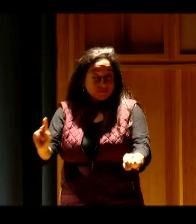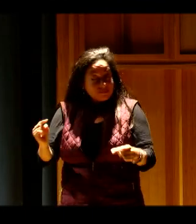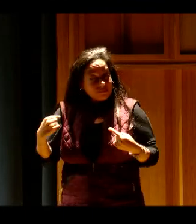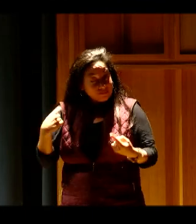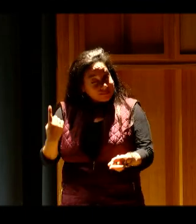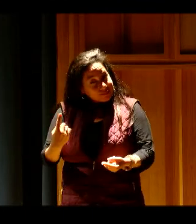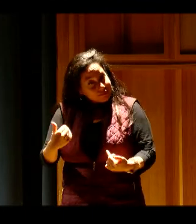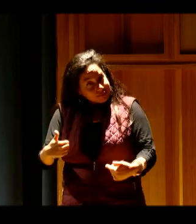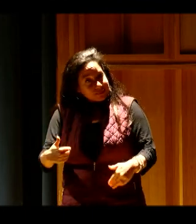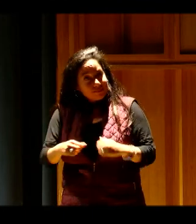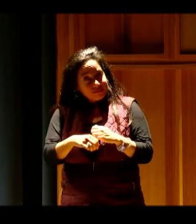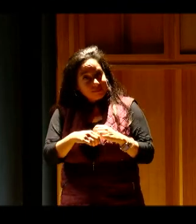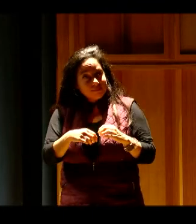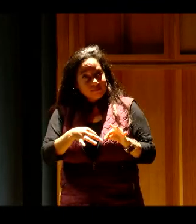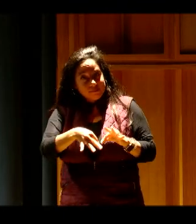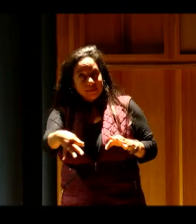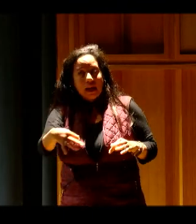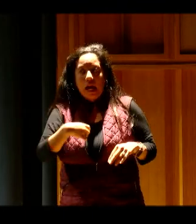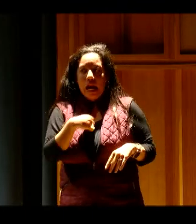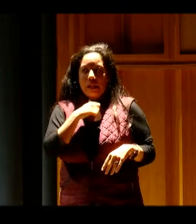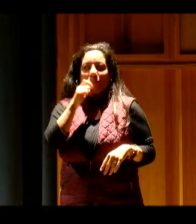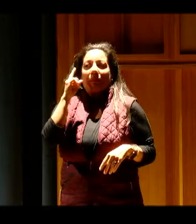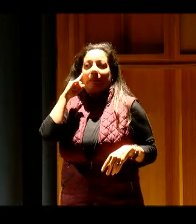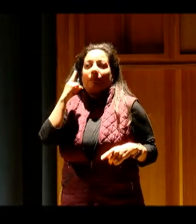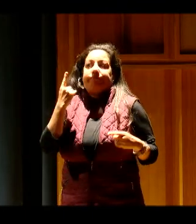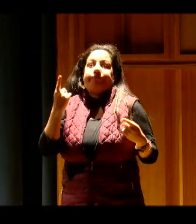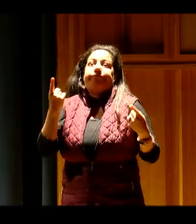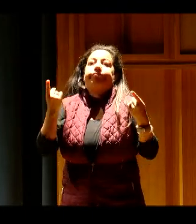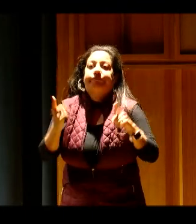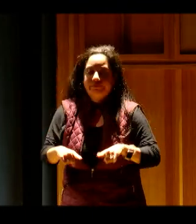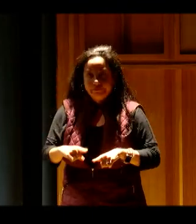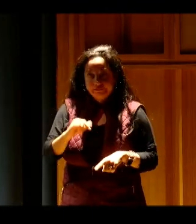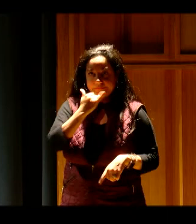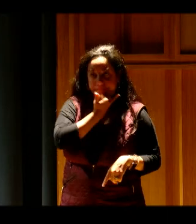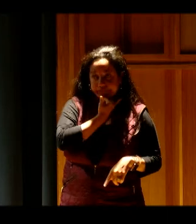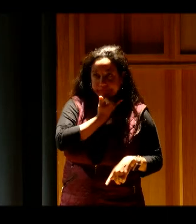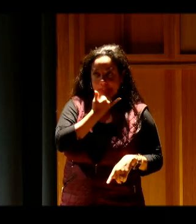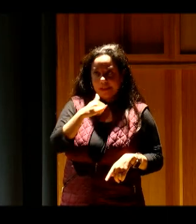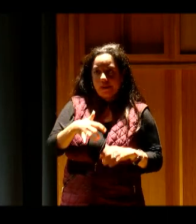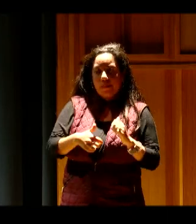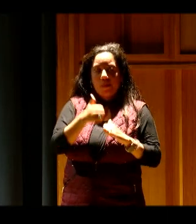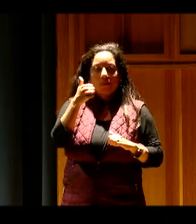I don't think it's a coincidence that the most environmental and cultural